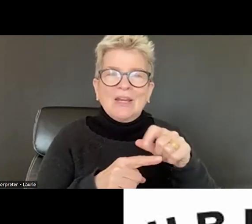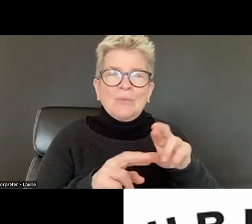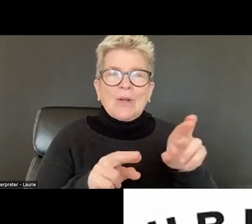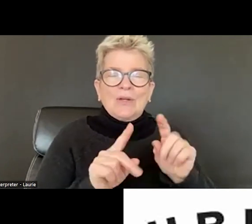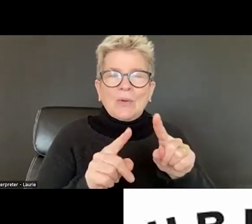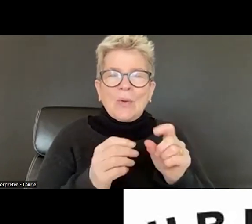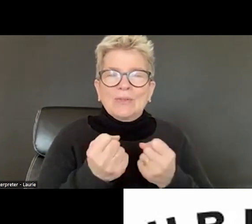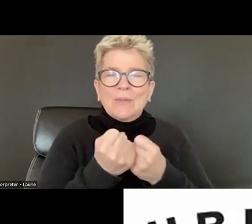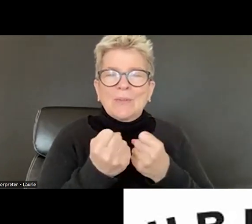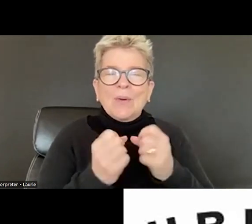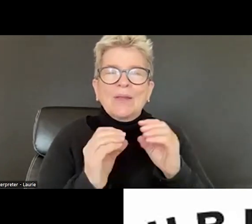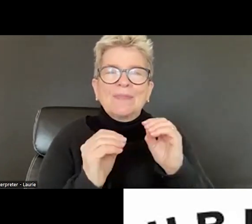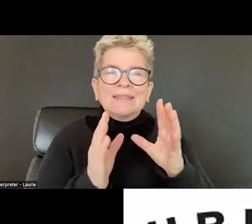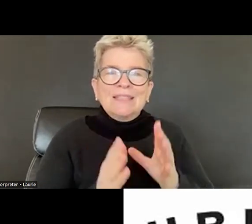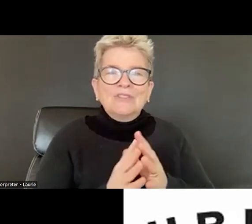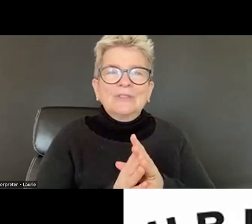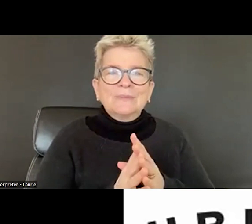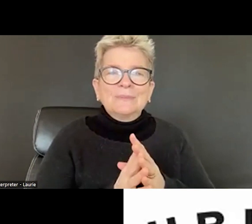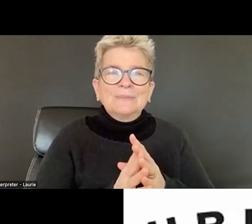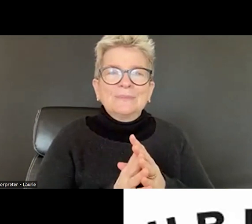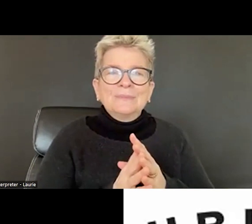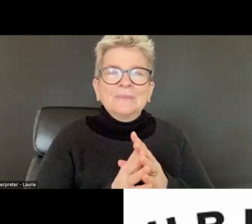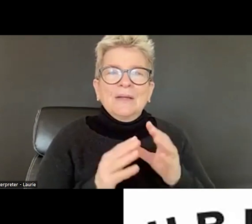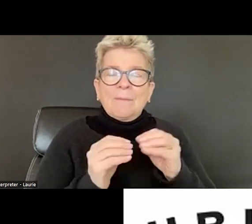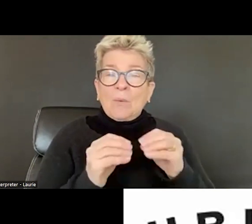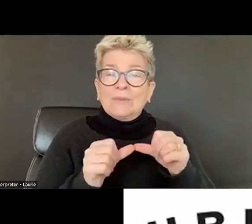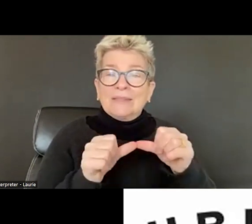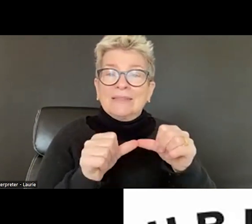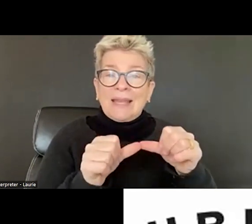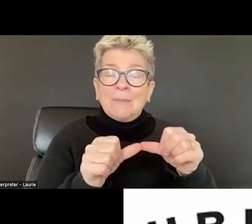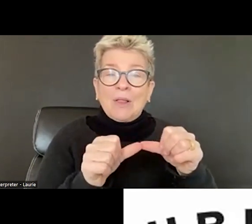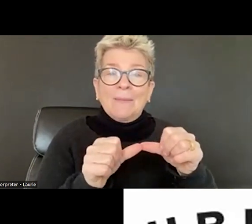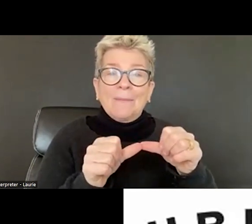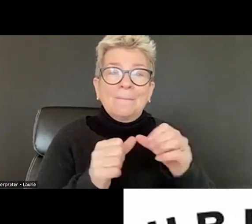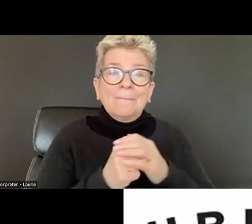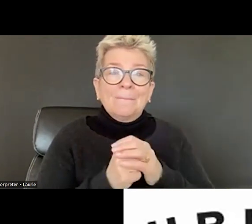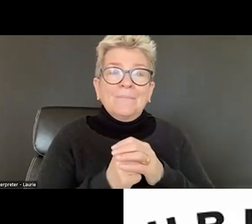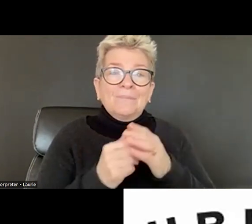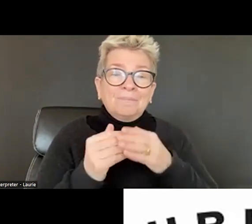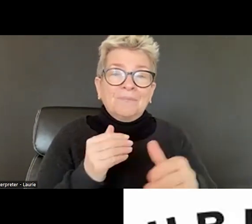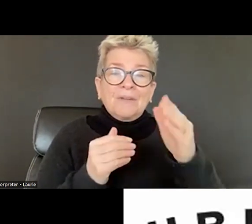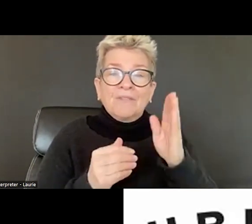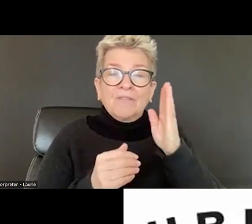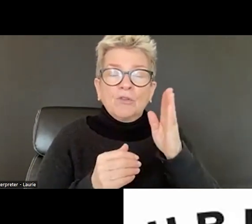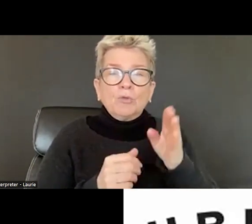kind of in a more sustainable manner through the future and then uh one of the biggest pieces that